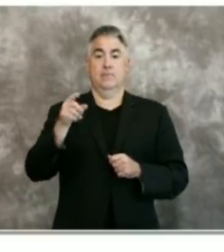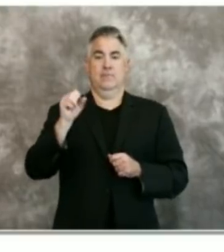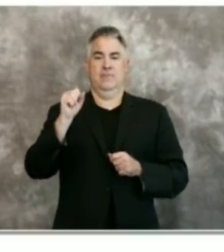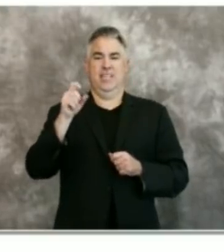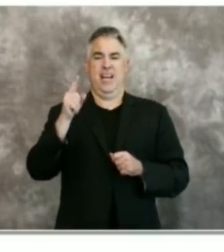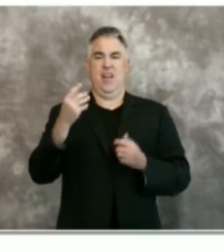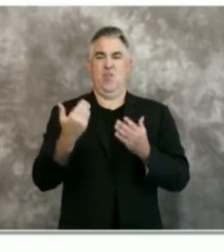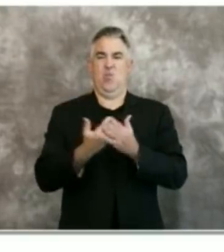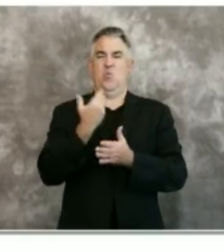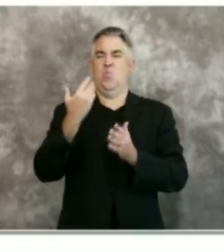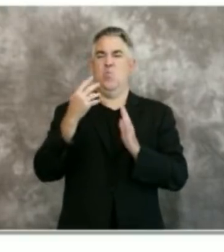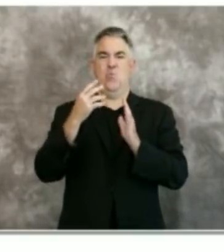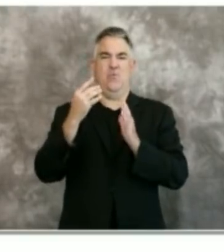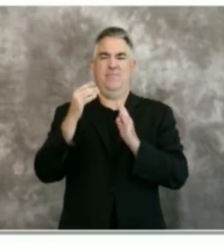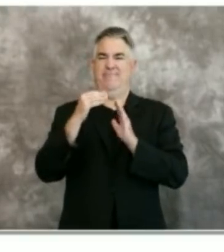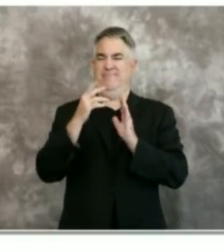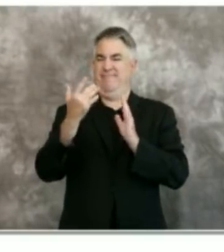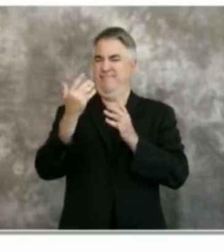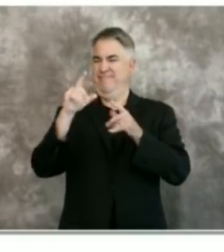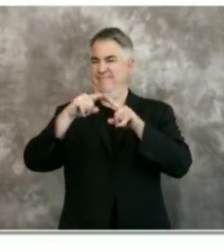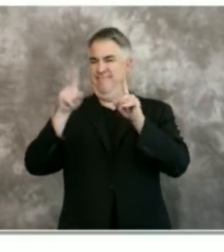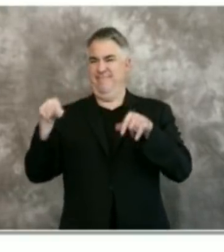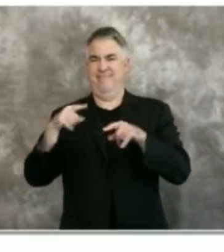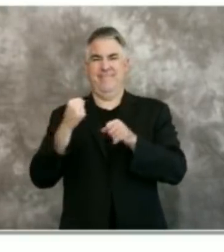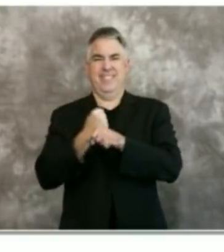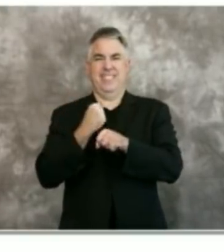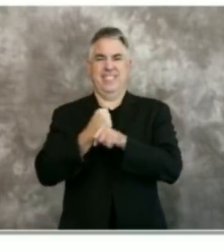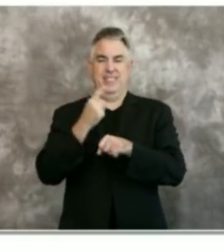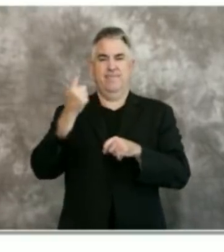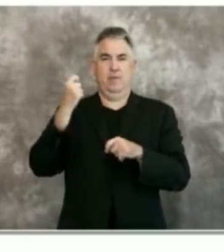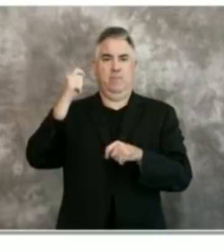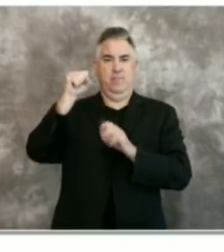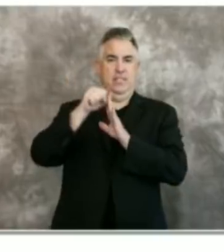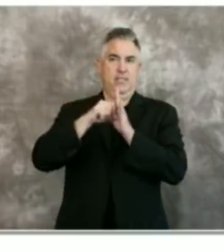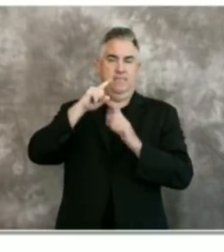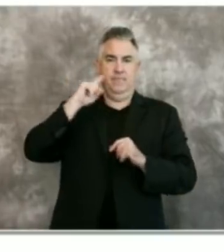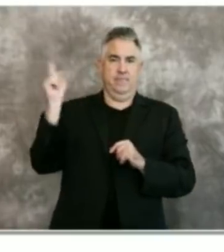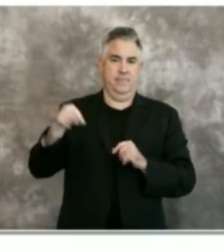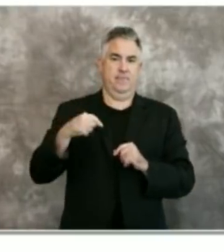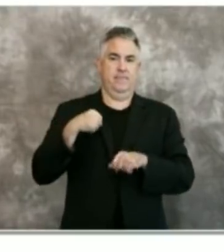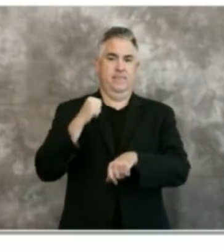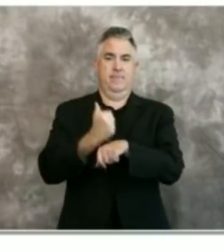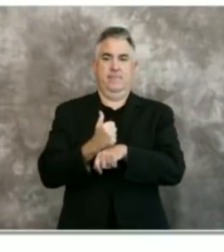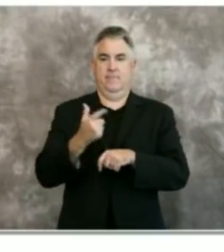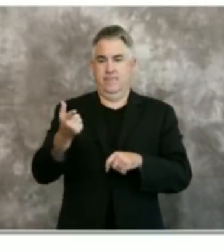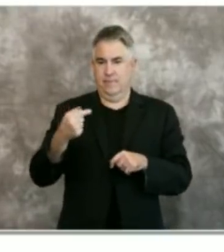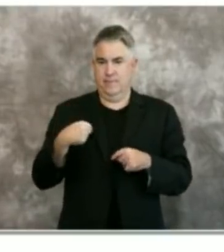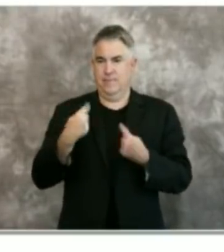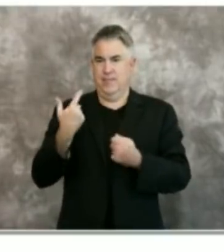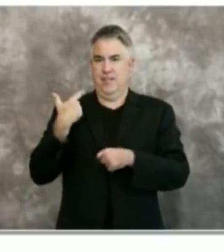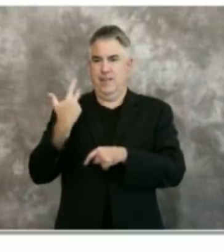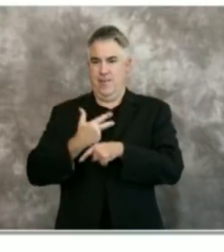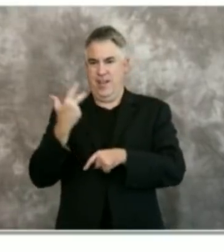STAFF. SO IN THE NEXT SLIDE. SO THAT THE STATE OF CALIFORNIA AT SAN DIEGO COUNTY TO THOSE STATES WATCH LIST ON